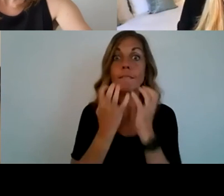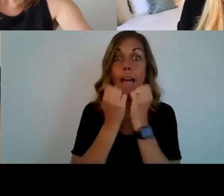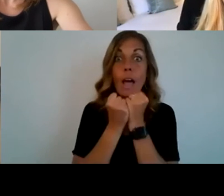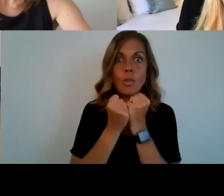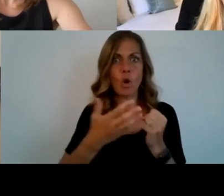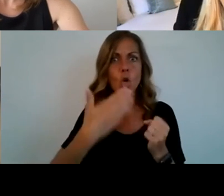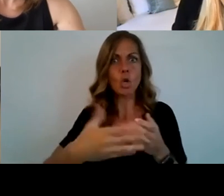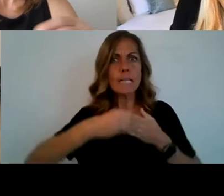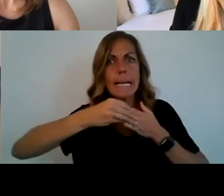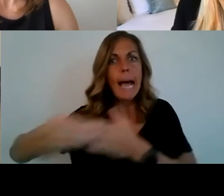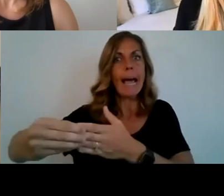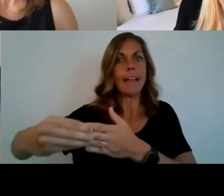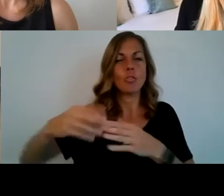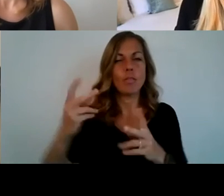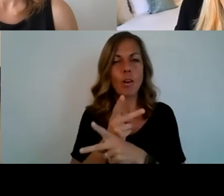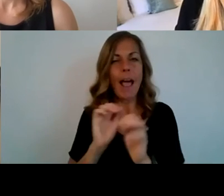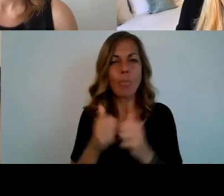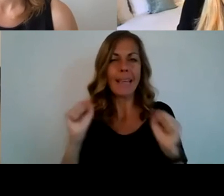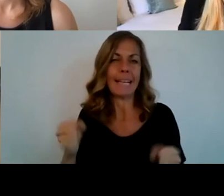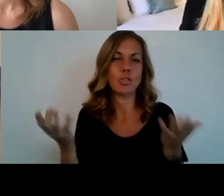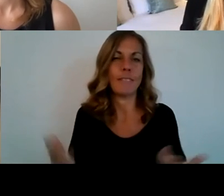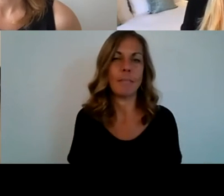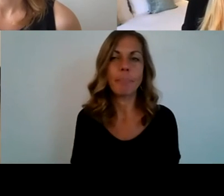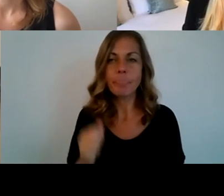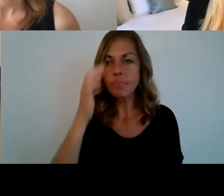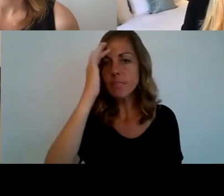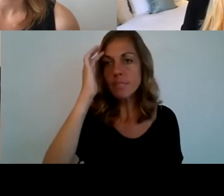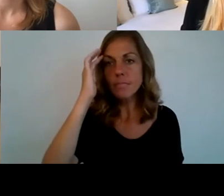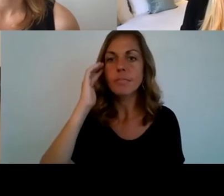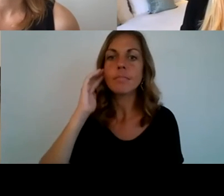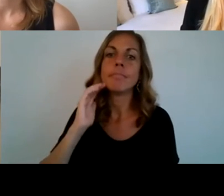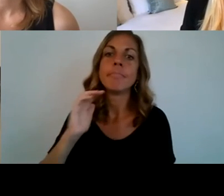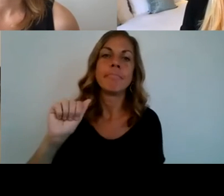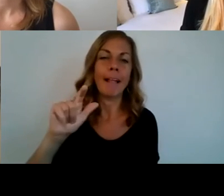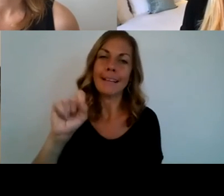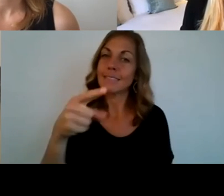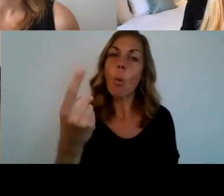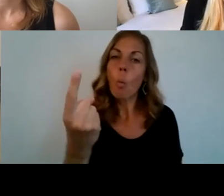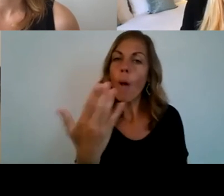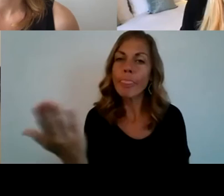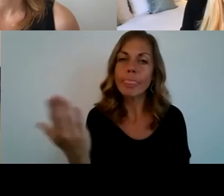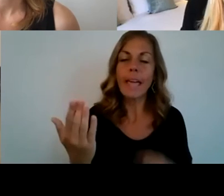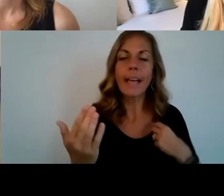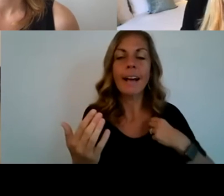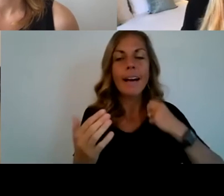out how they can be of service. Yeah. One in particular, Natanya Montgomery,